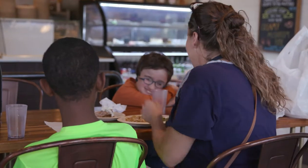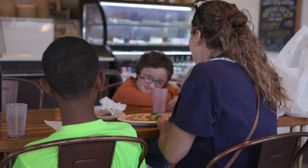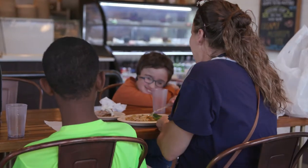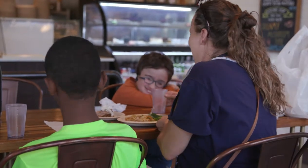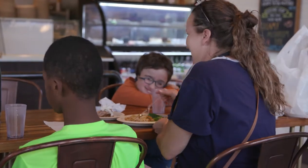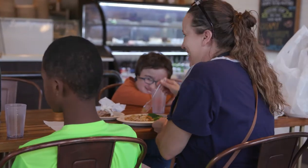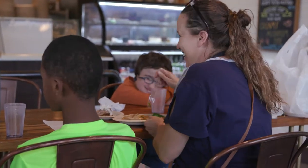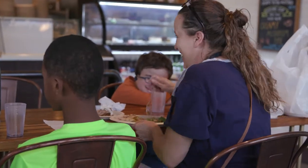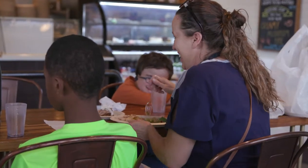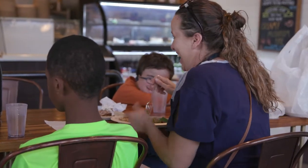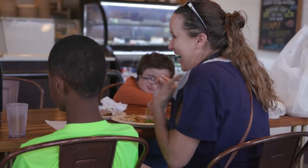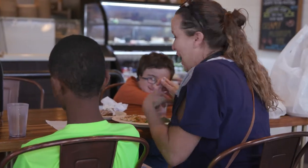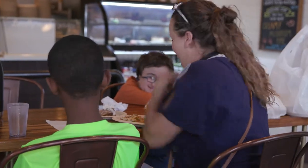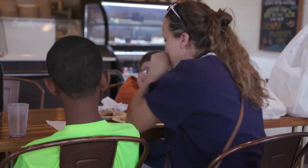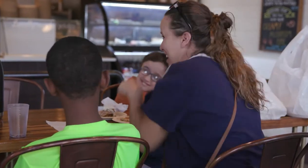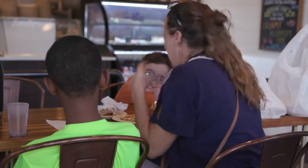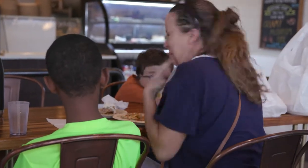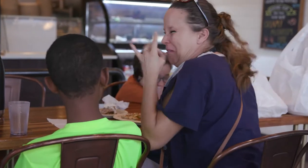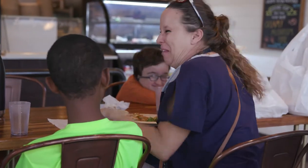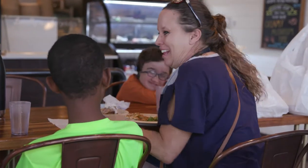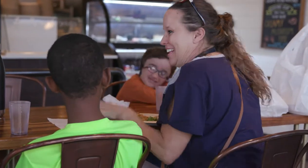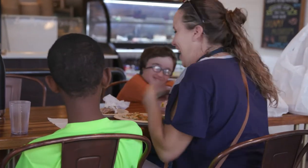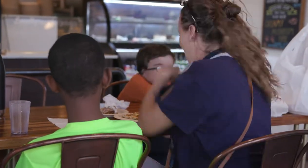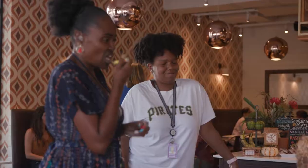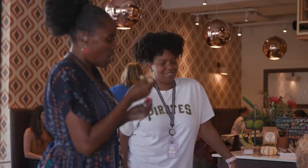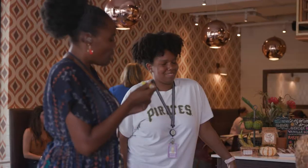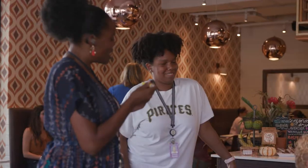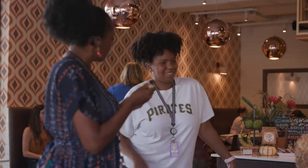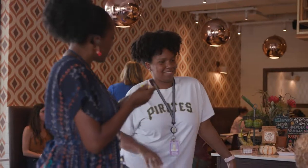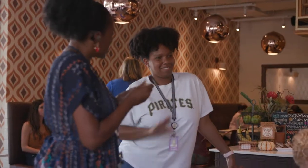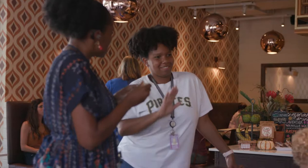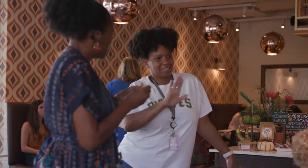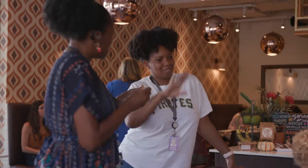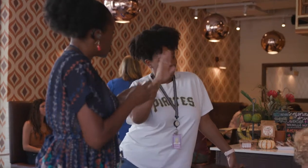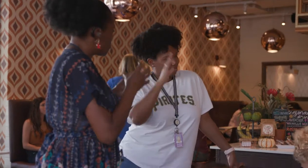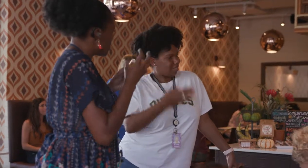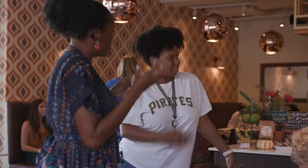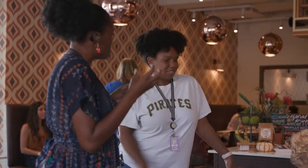that can sign, and that there are potential jobs